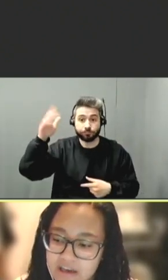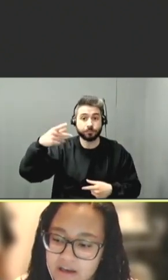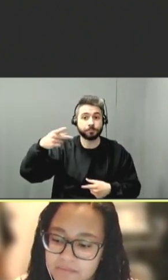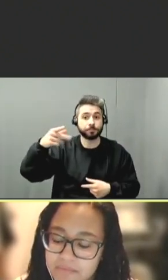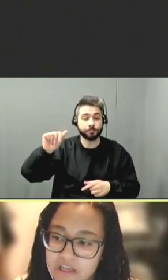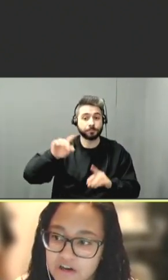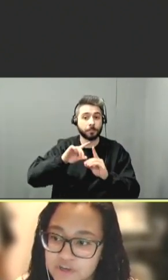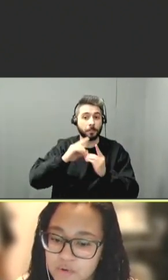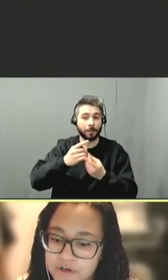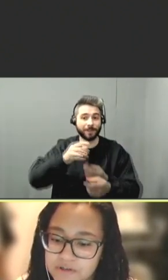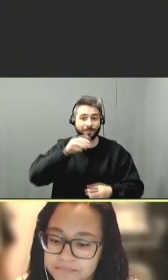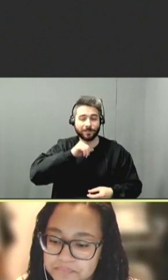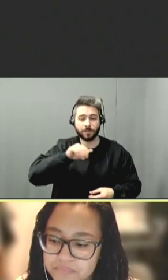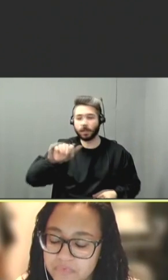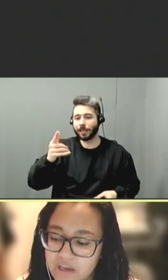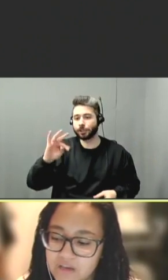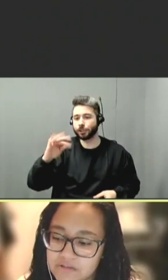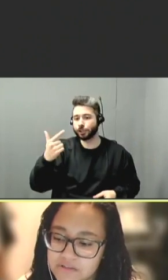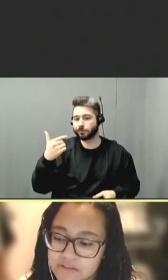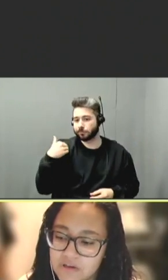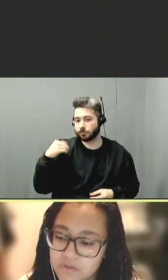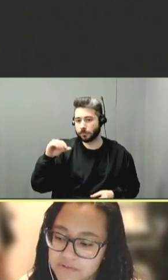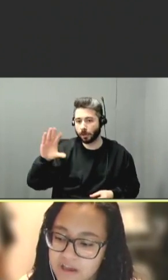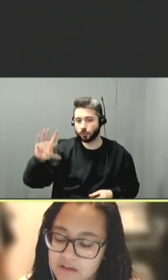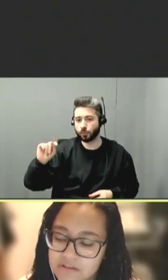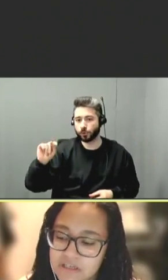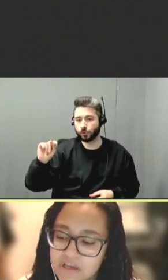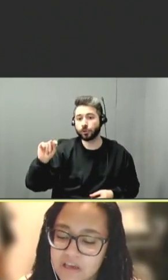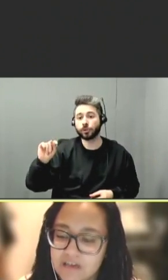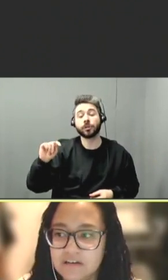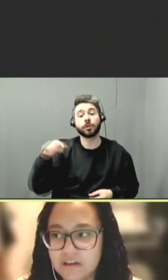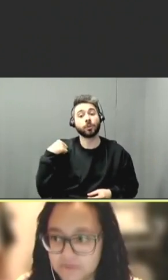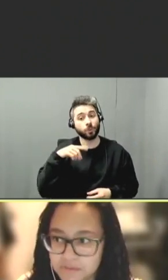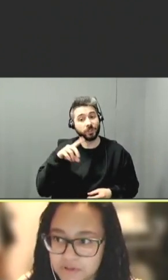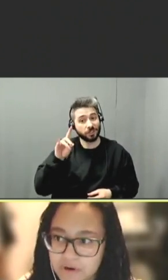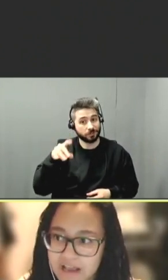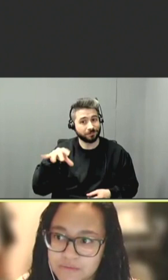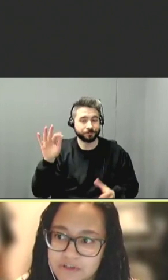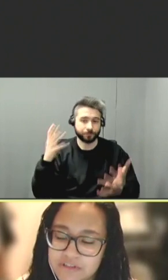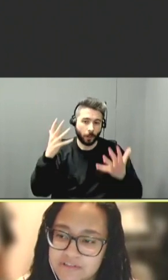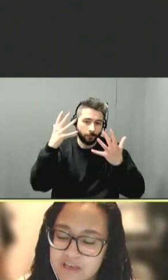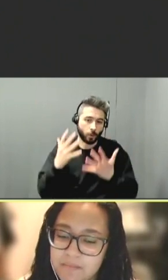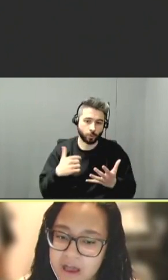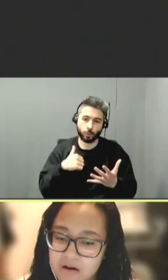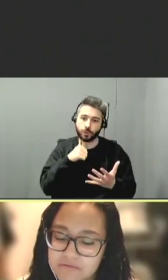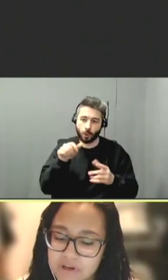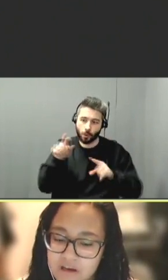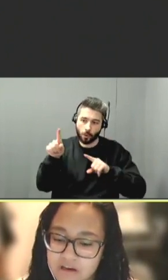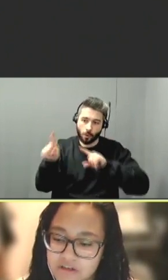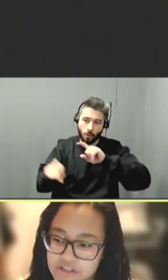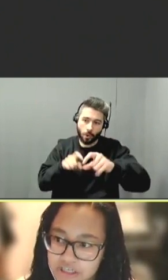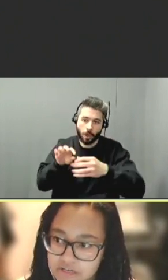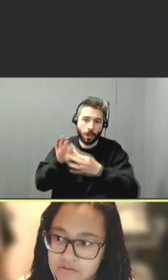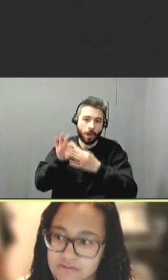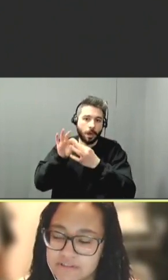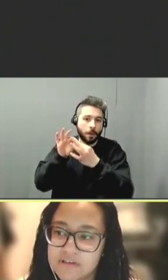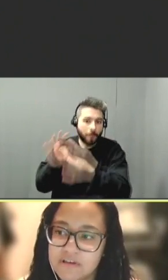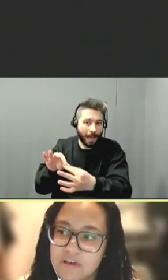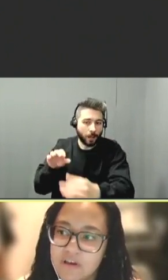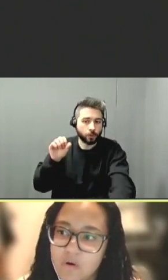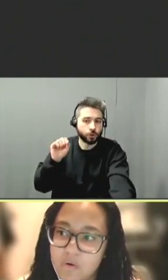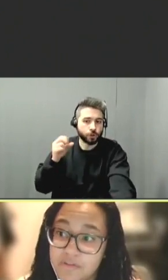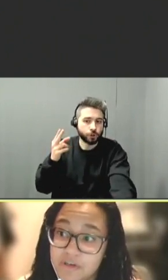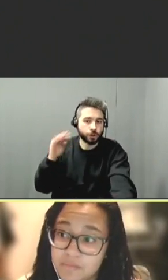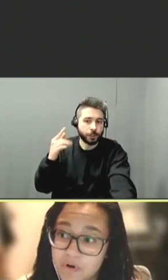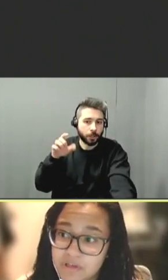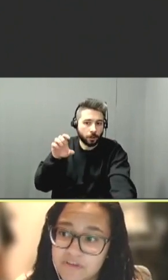in October and we found -- unfortunately, we don't ask questions about shingles or the pneumonia